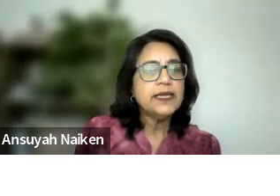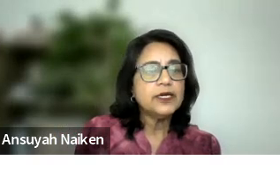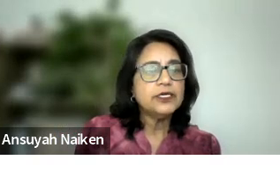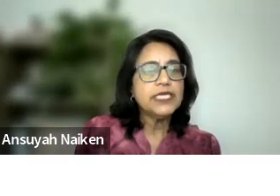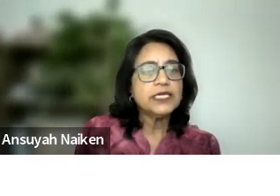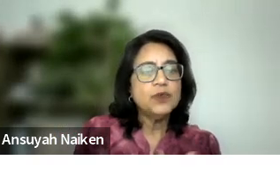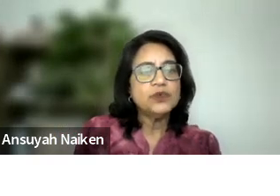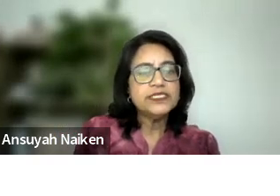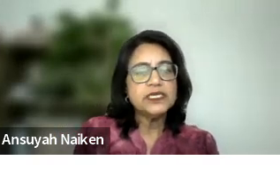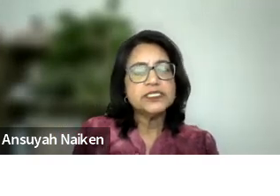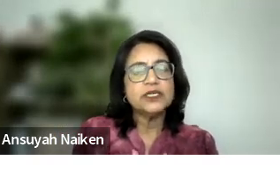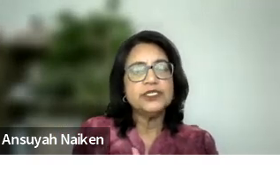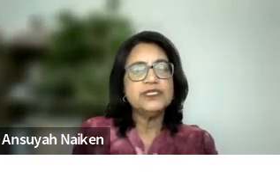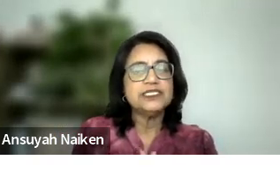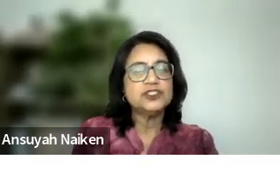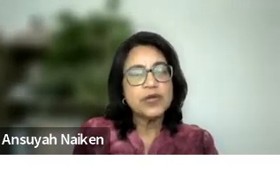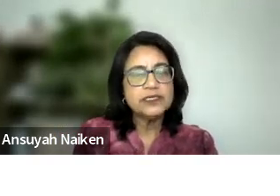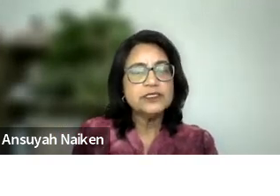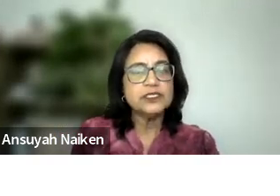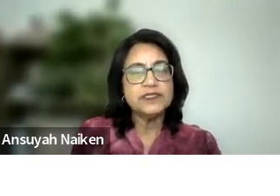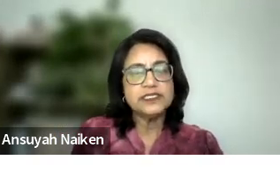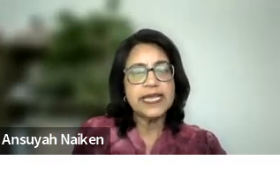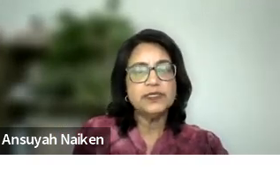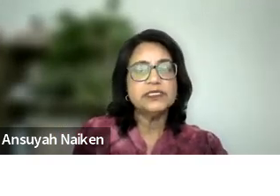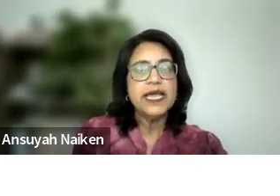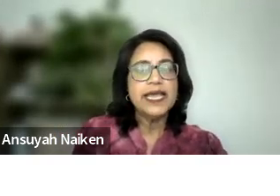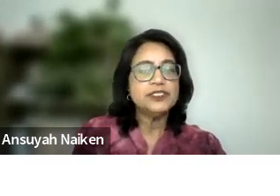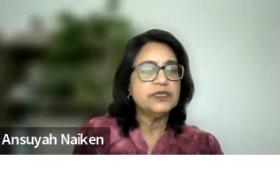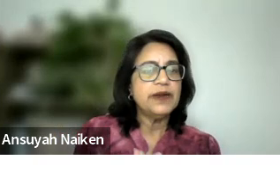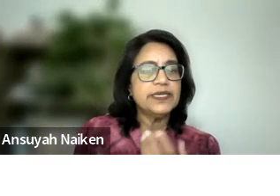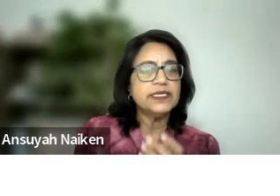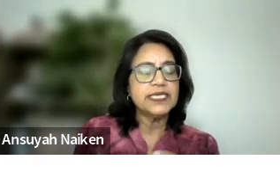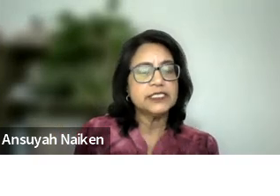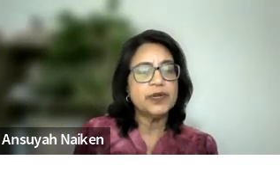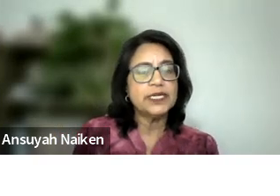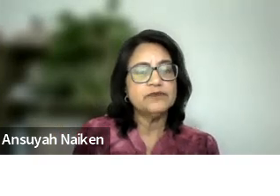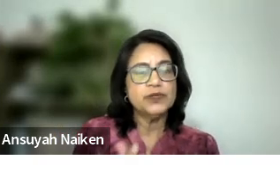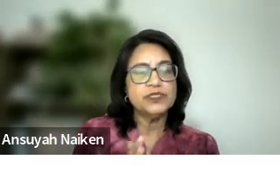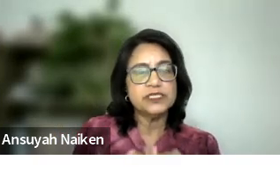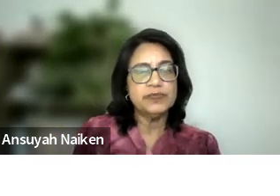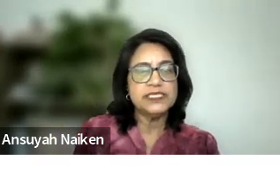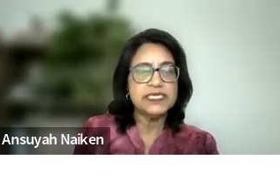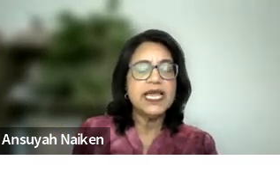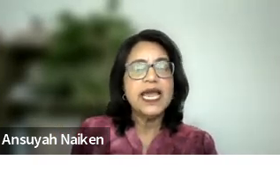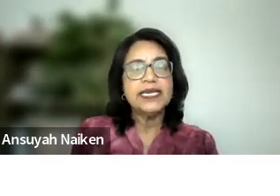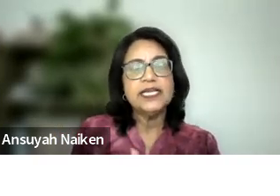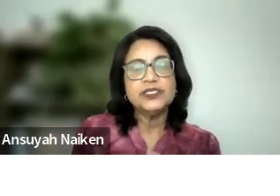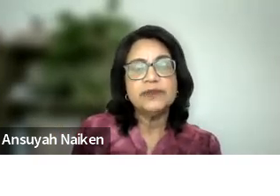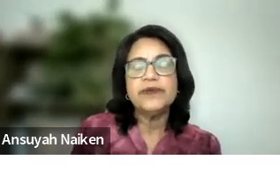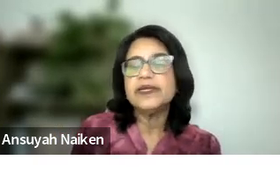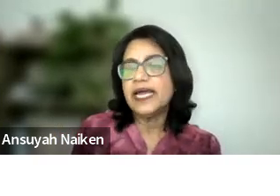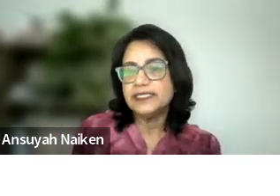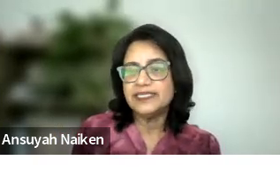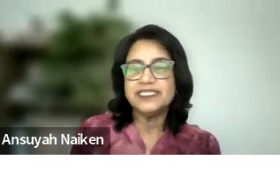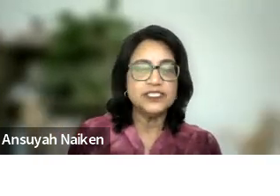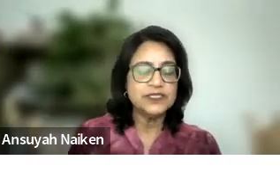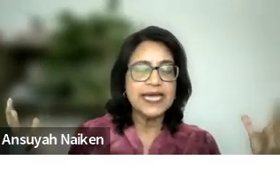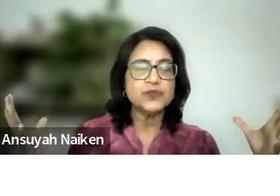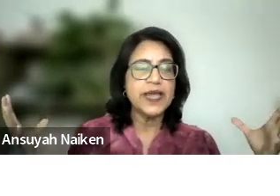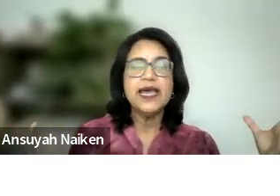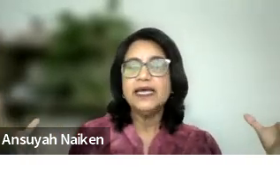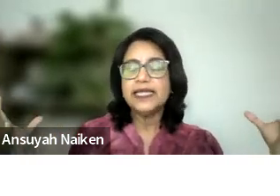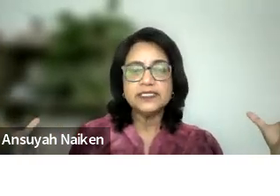If you can put your literature out there, your website, all of that would be really helpful in terms of reaching out to the community.